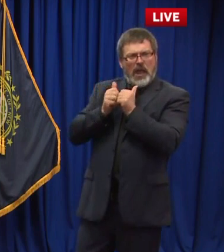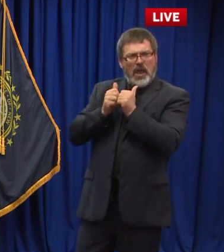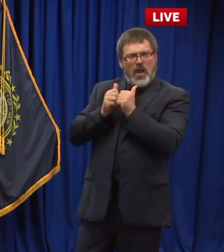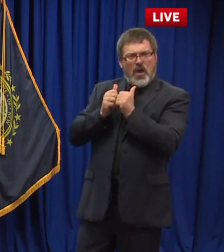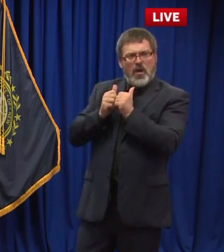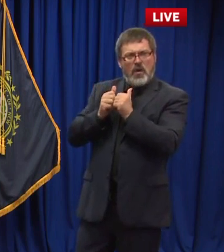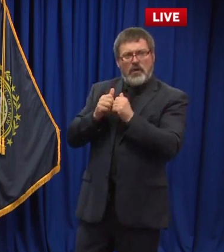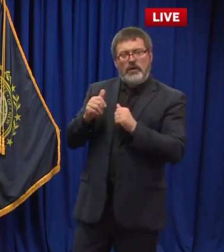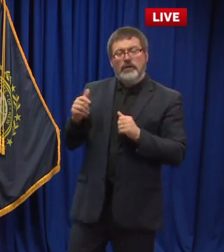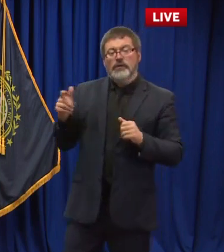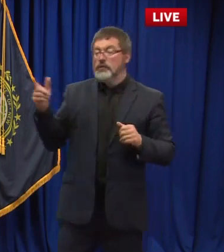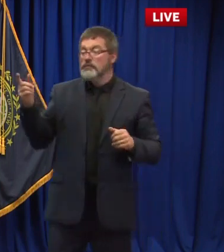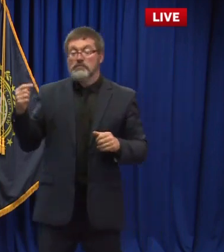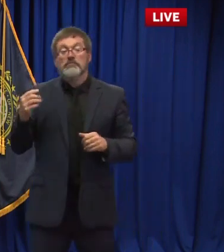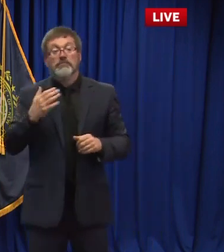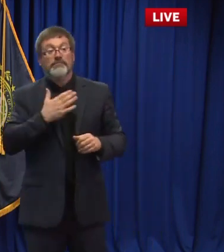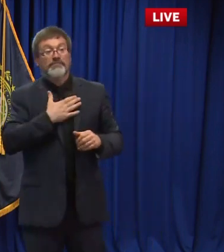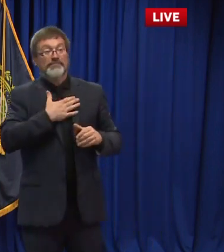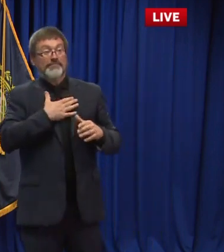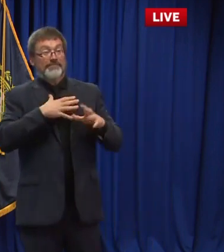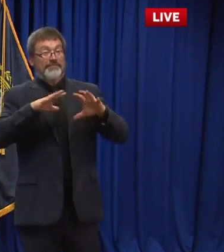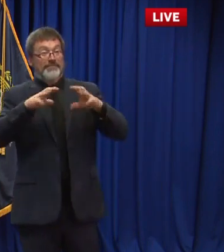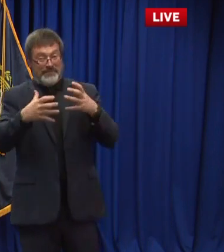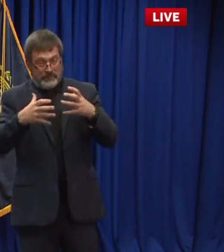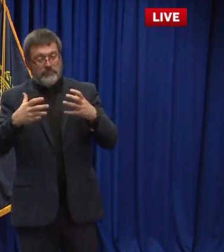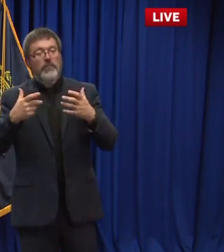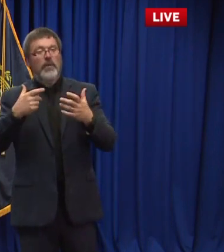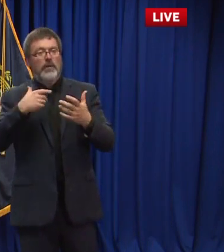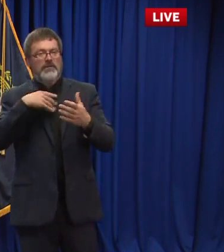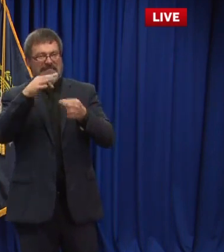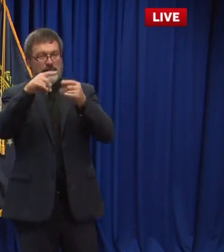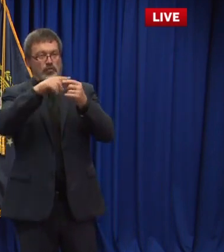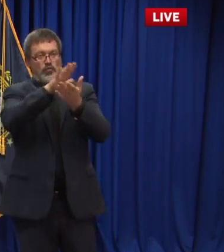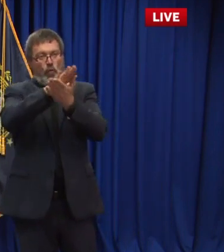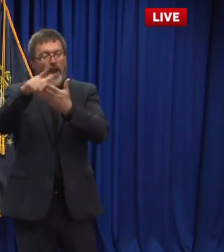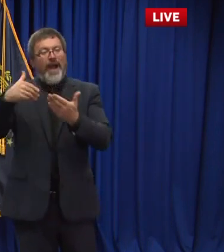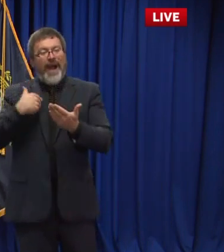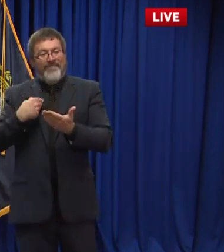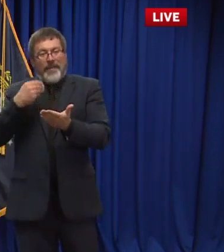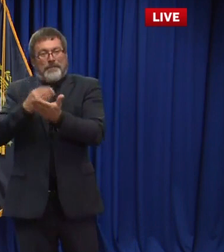WHAT ACCESS CAN I GET TO THE STATE TO TRY TO GET MORE?